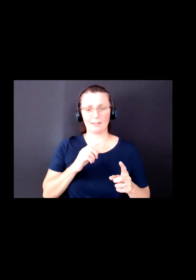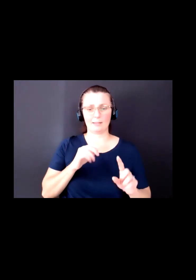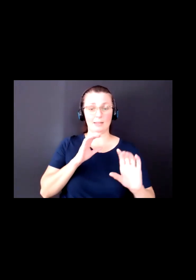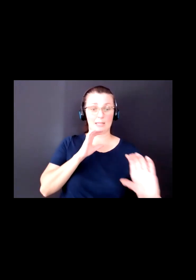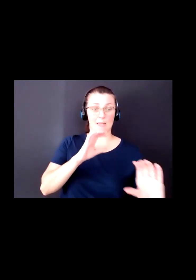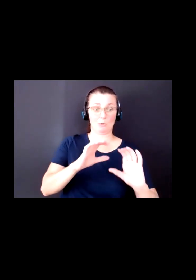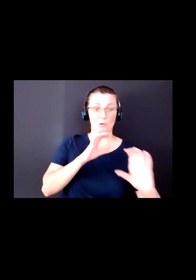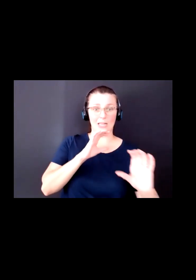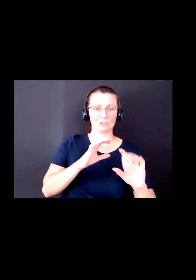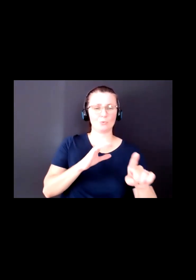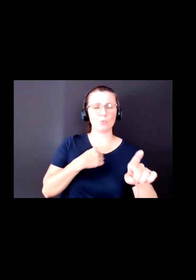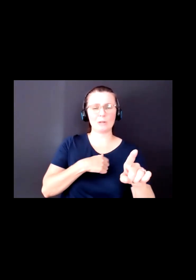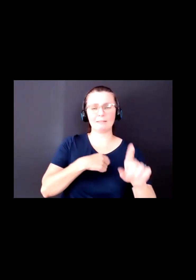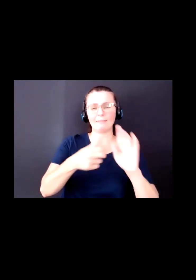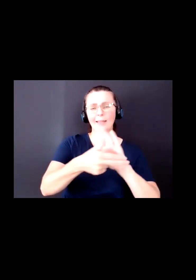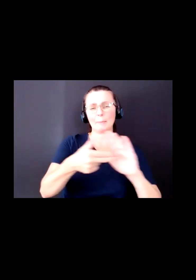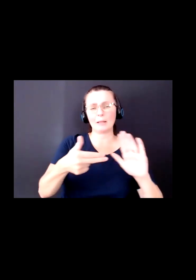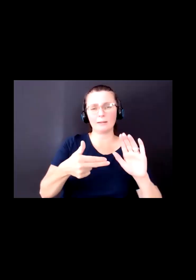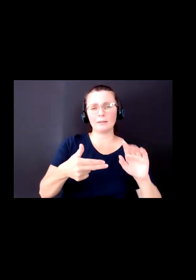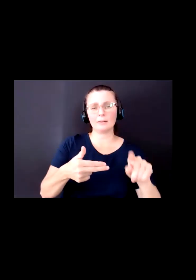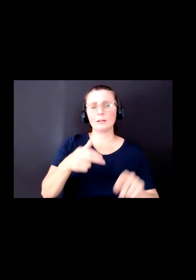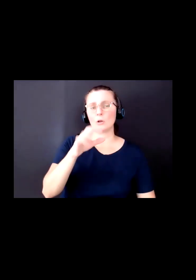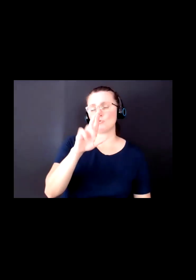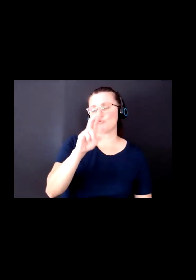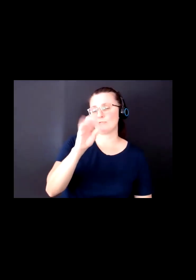it here is reflecting inward.